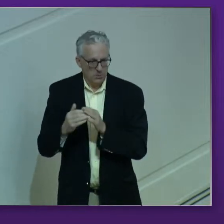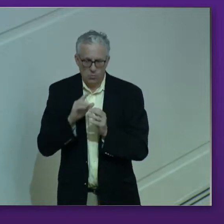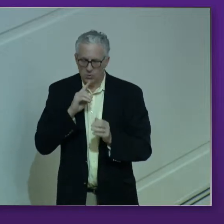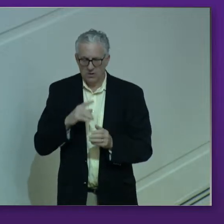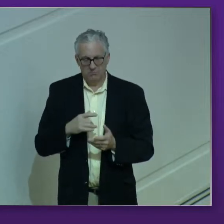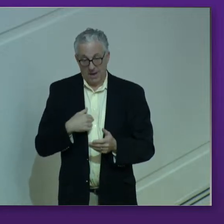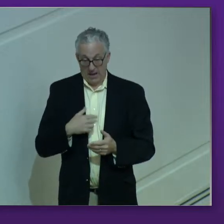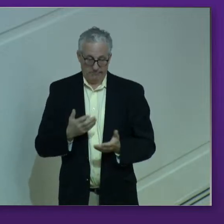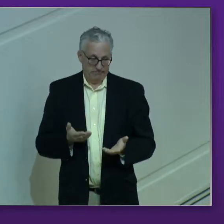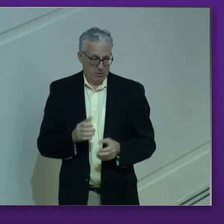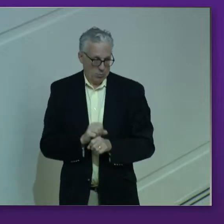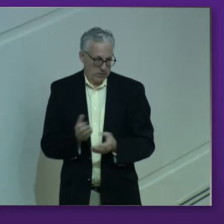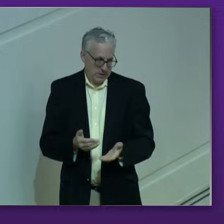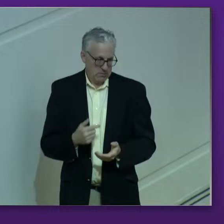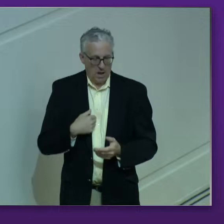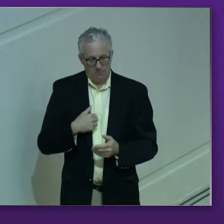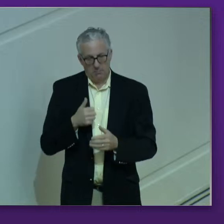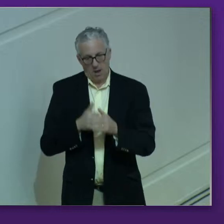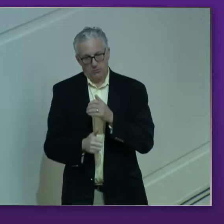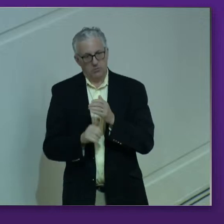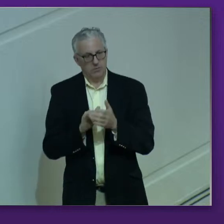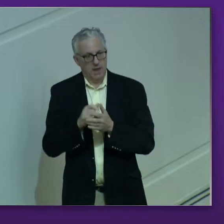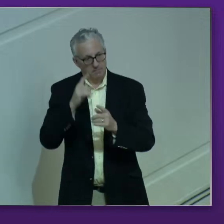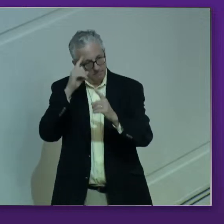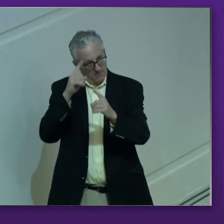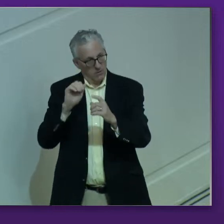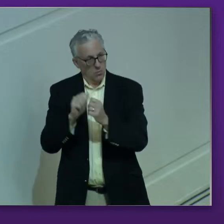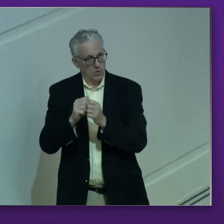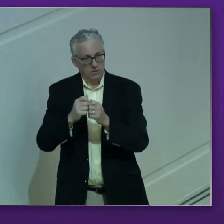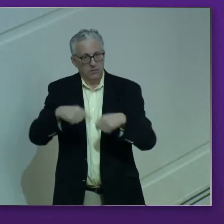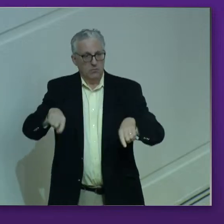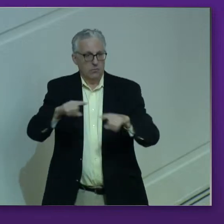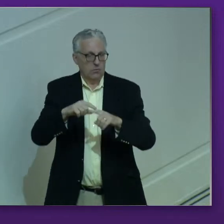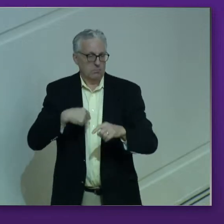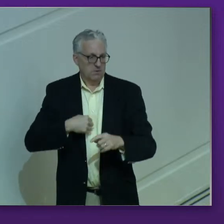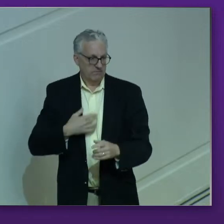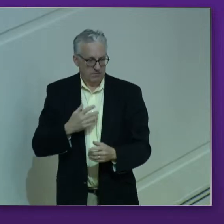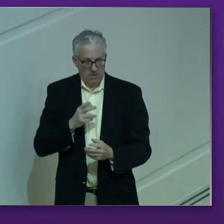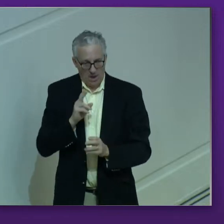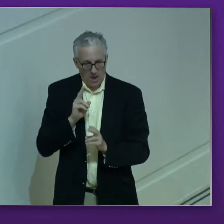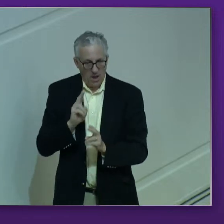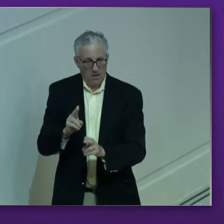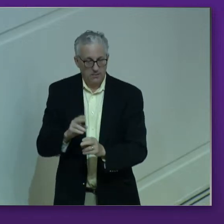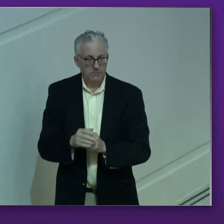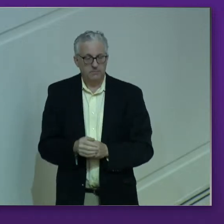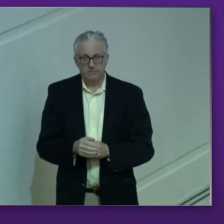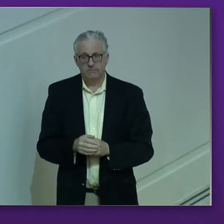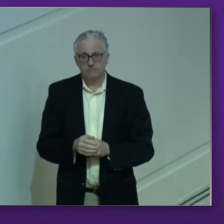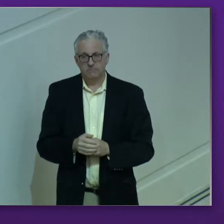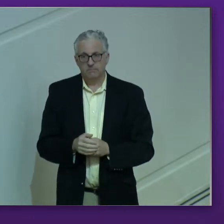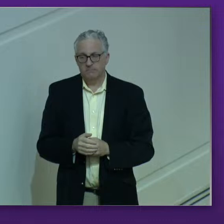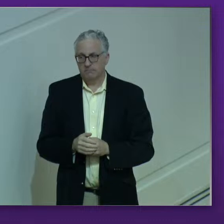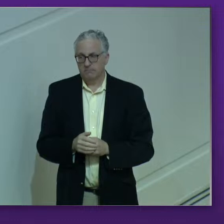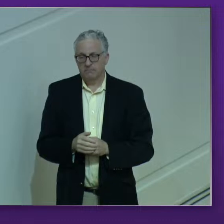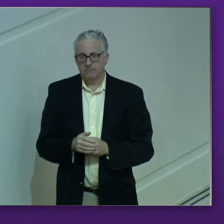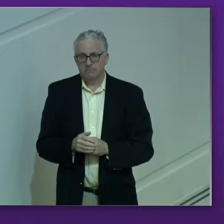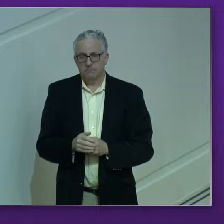THEIR PASSIONS AND UNLOCK THEIR POTENTIAL. TO TRANSFORM LIVES ENRICH THE COMMUNITY AND THE CHANGE THE